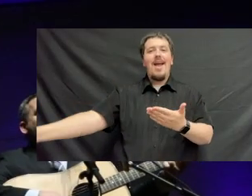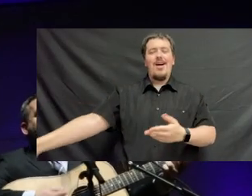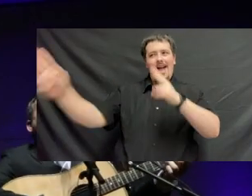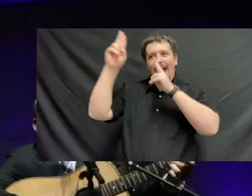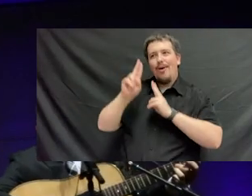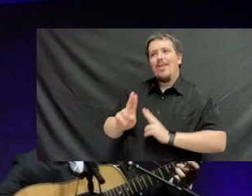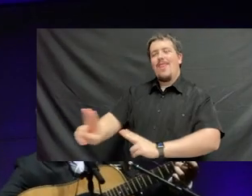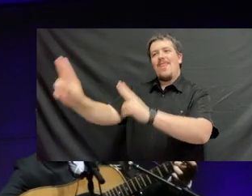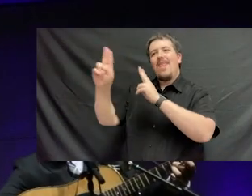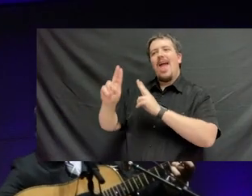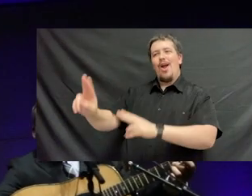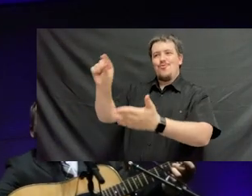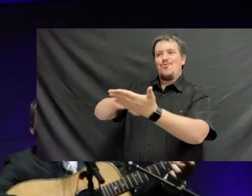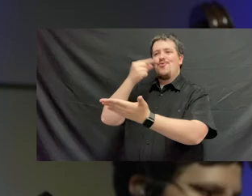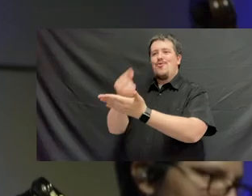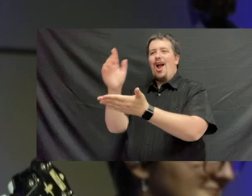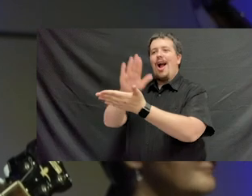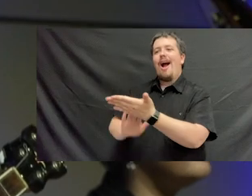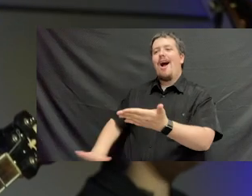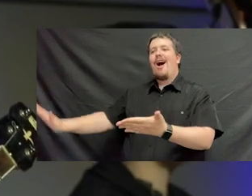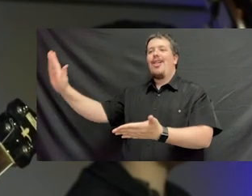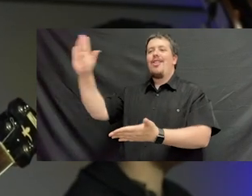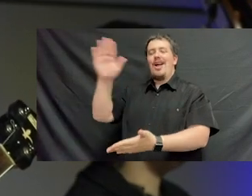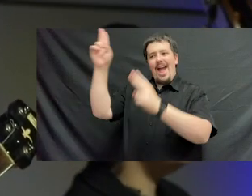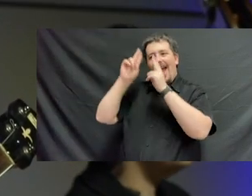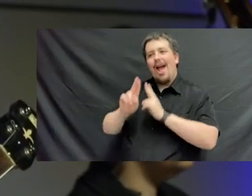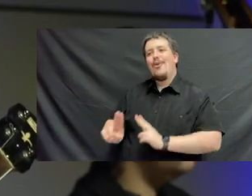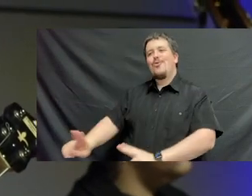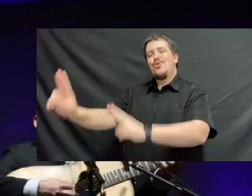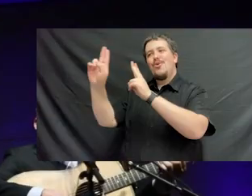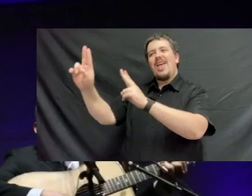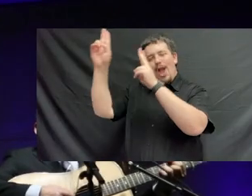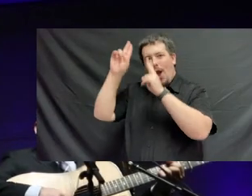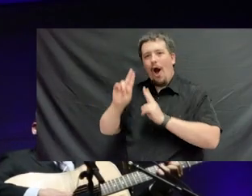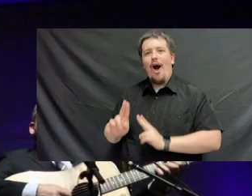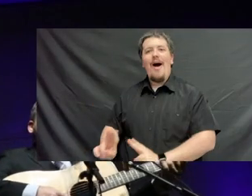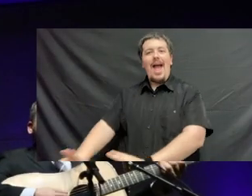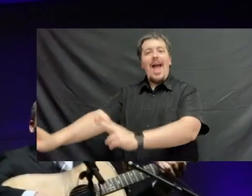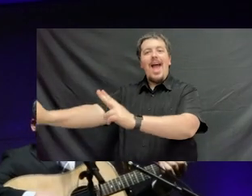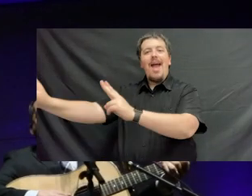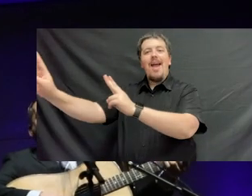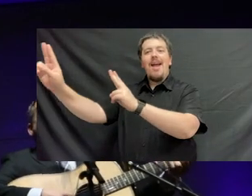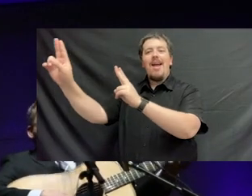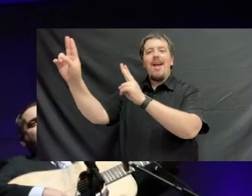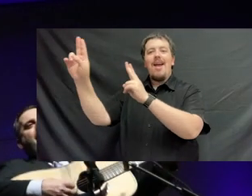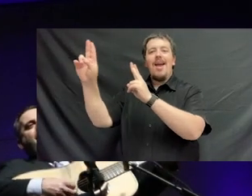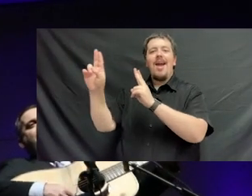Hail to thee our Alma Mater Hail to thee, all hail